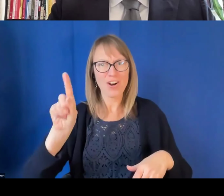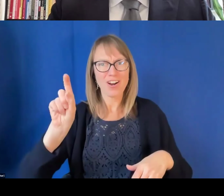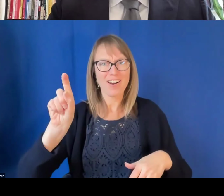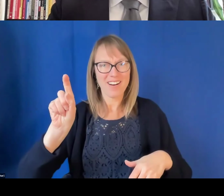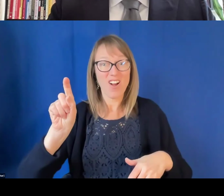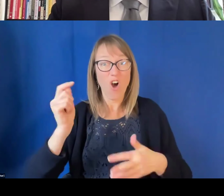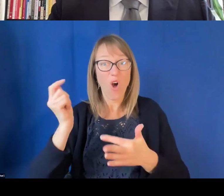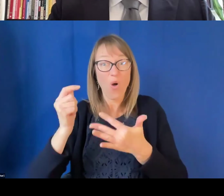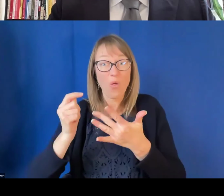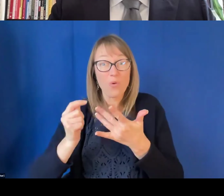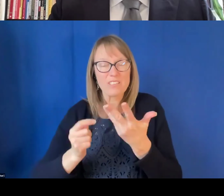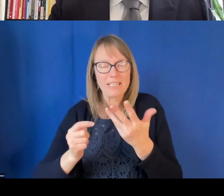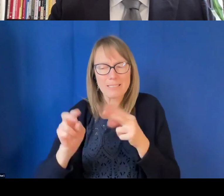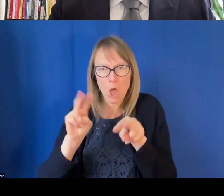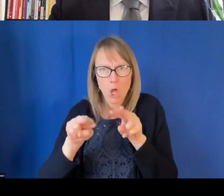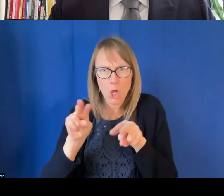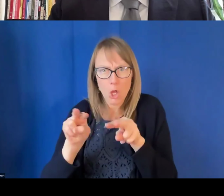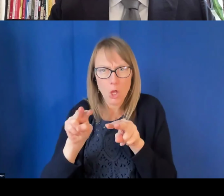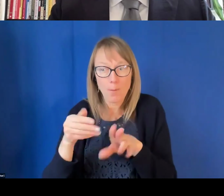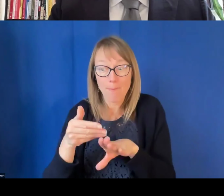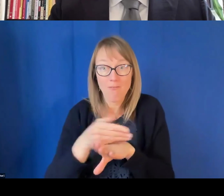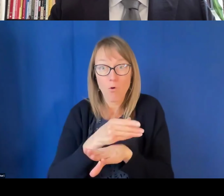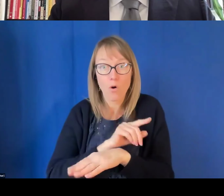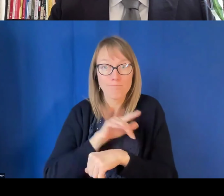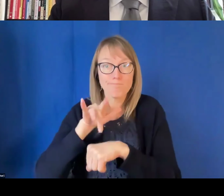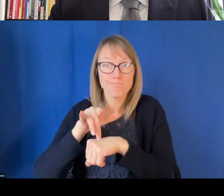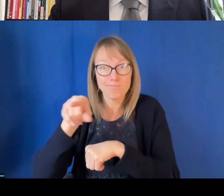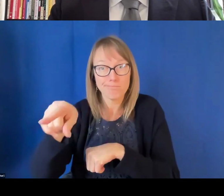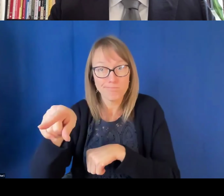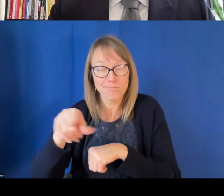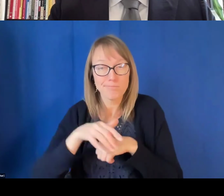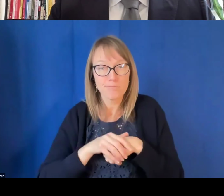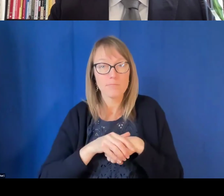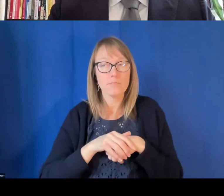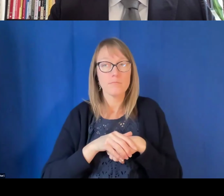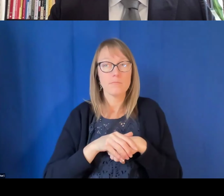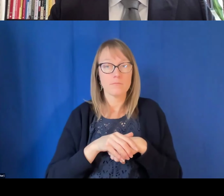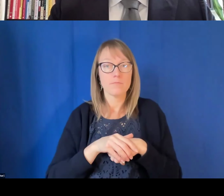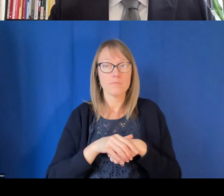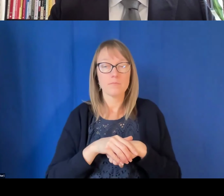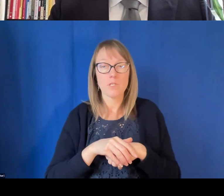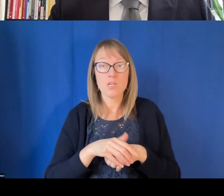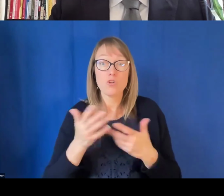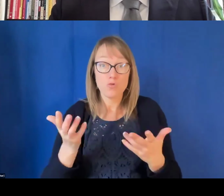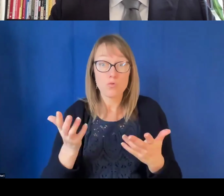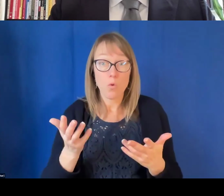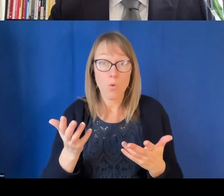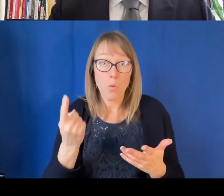And so expanding even beyond building centric stuff to just digital access for people to become more aware